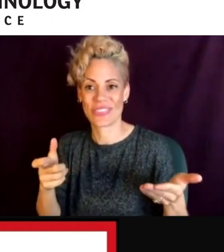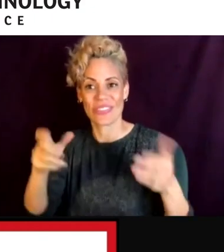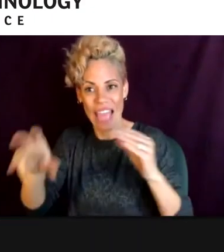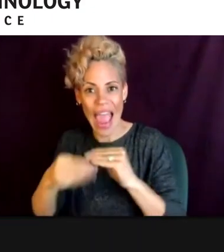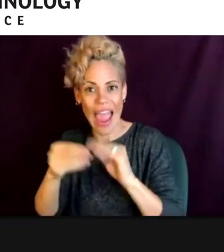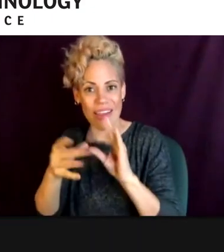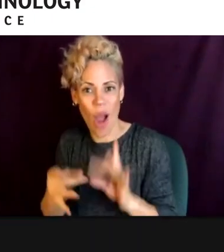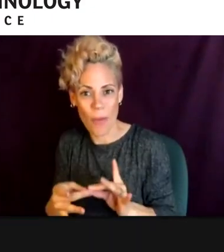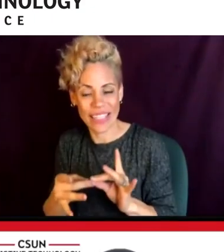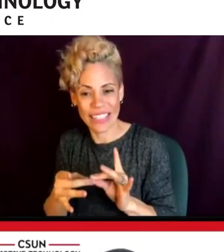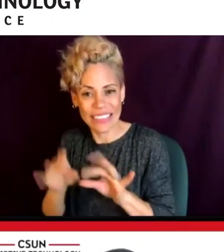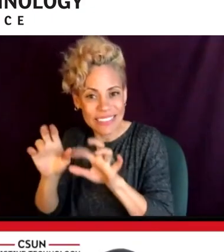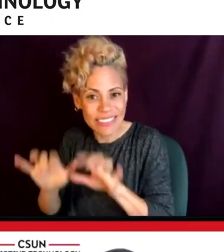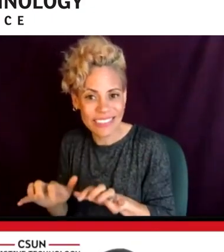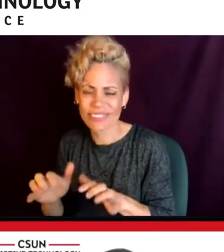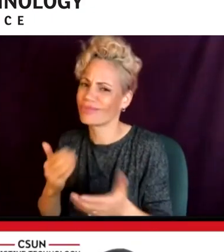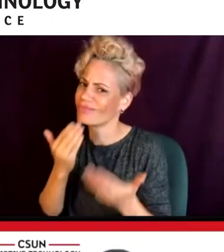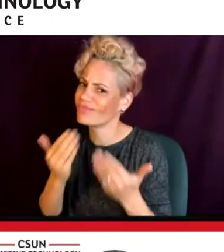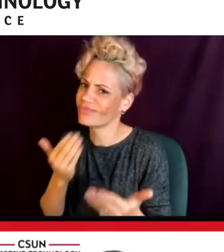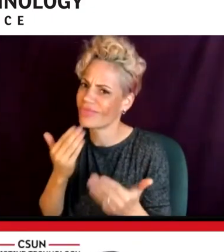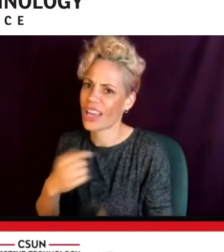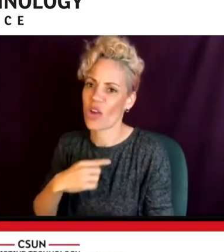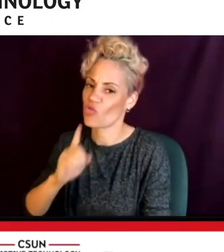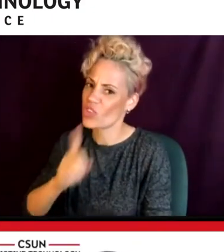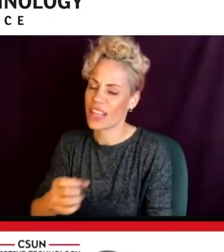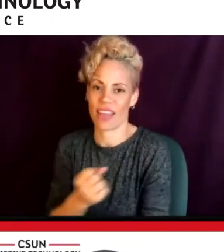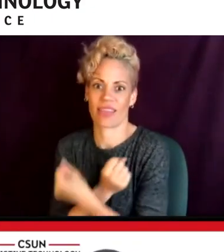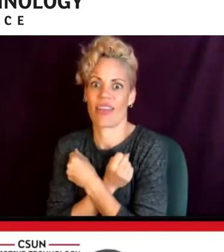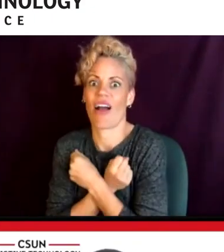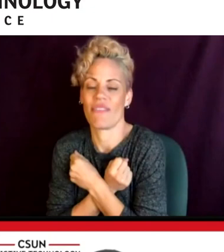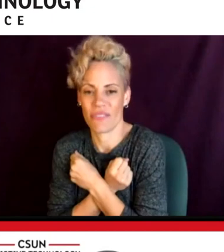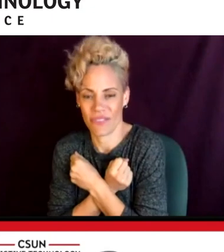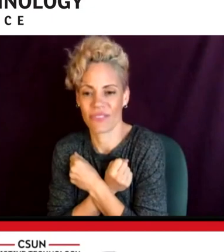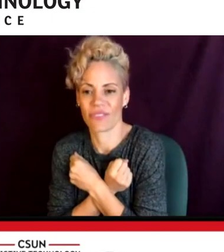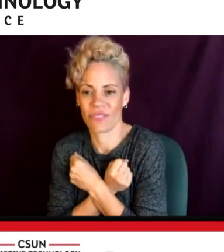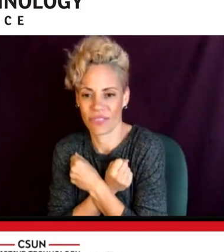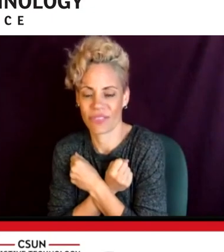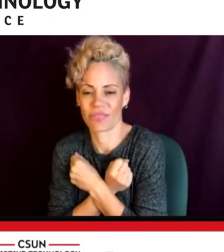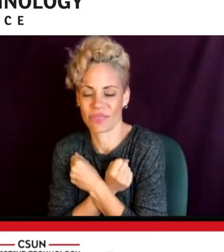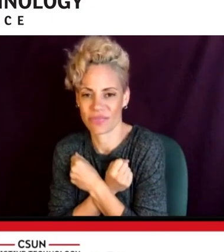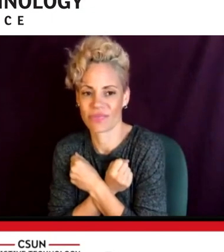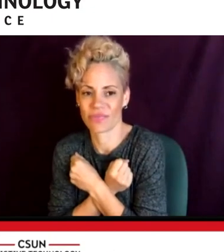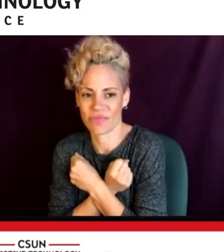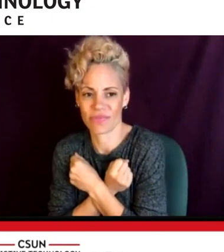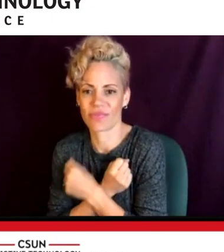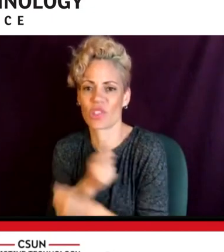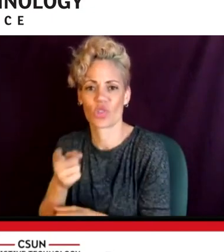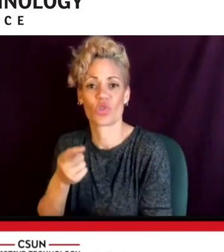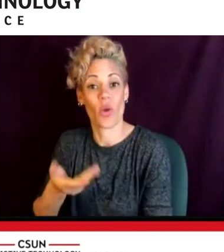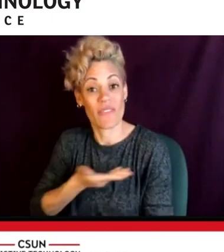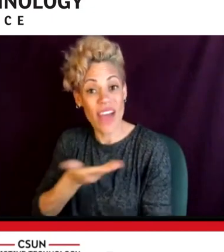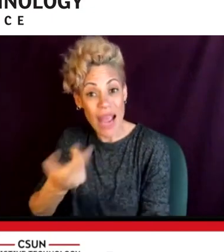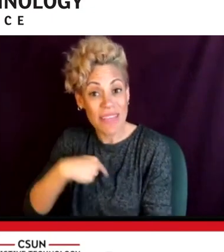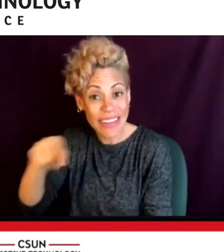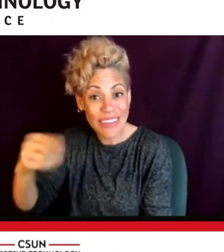I really love the fact that you had me today and that you're willing to listen to